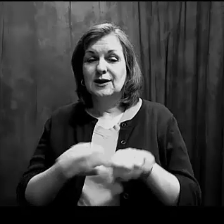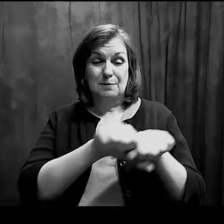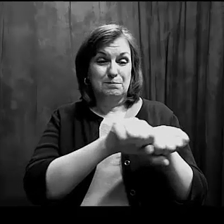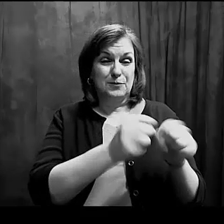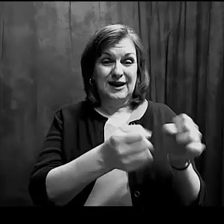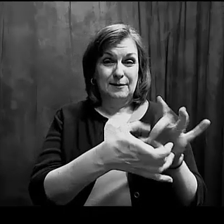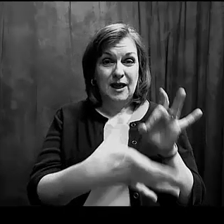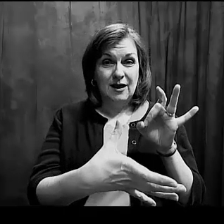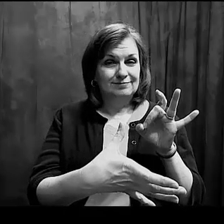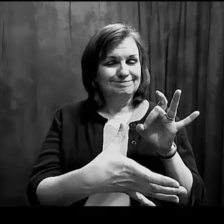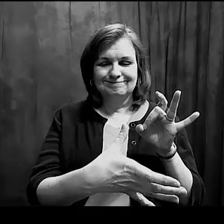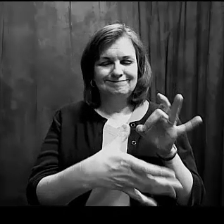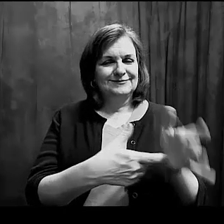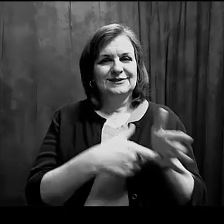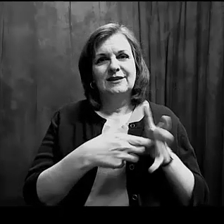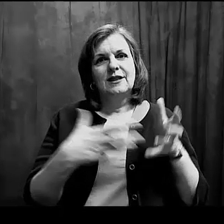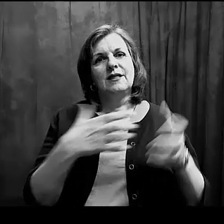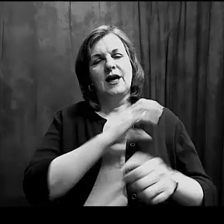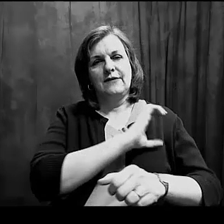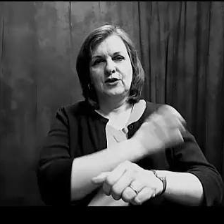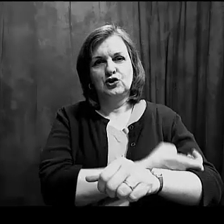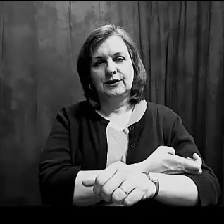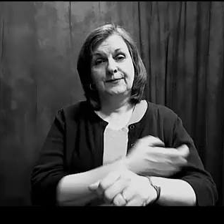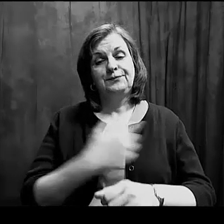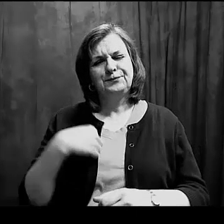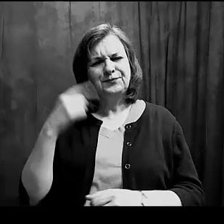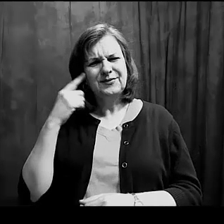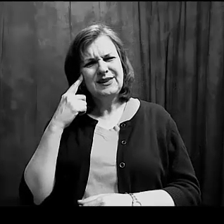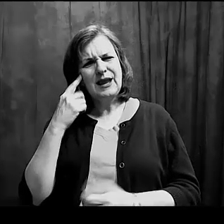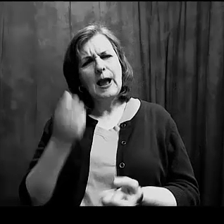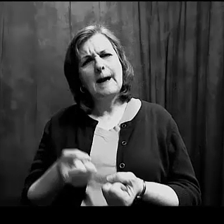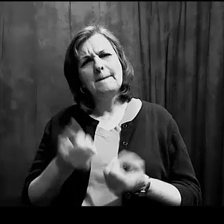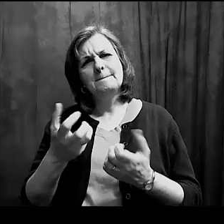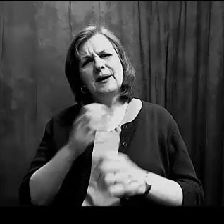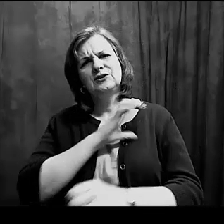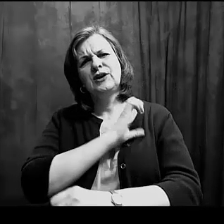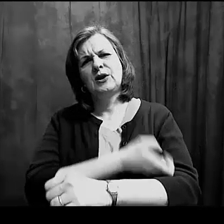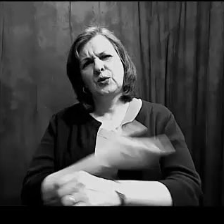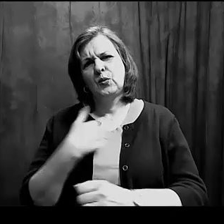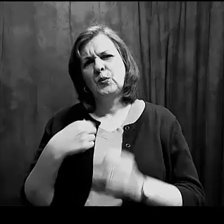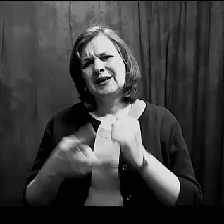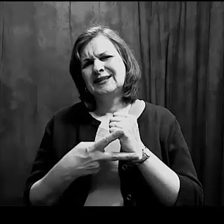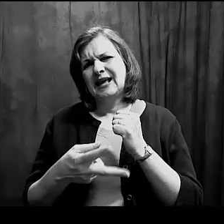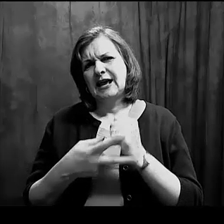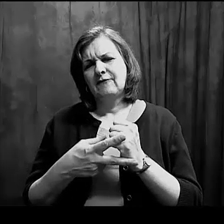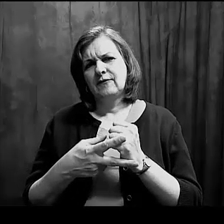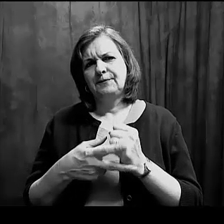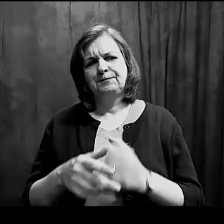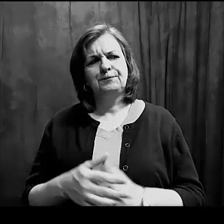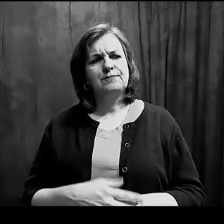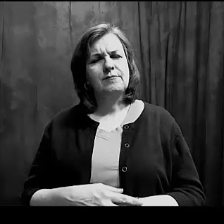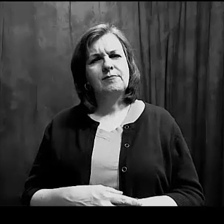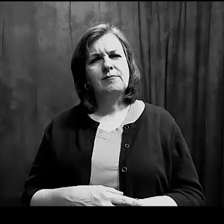what we want to look at is what the energy savings? what